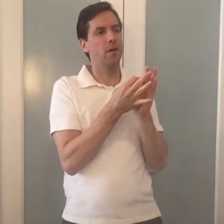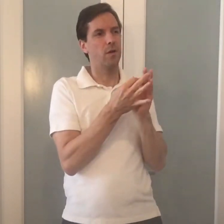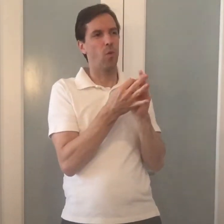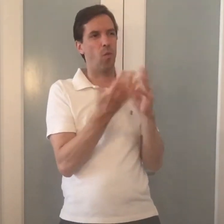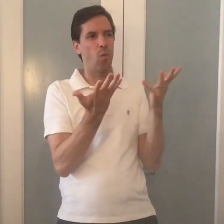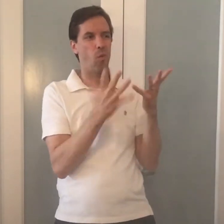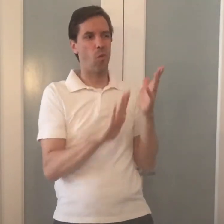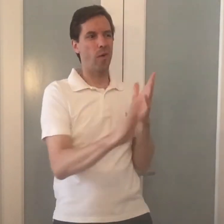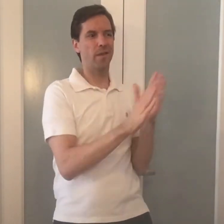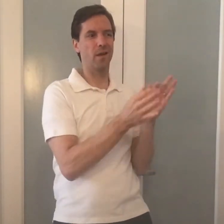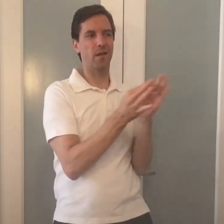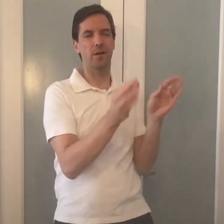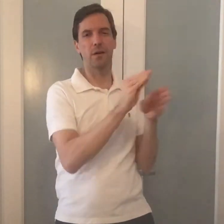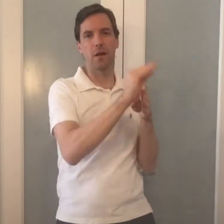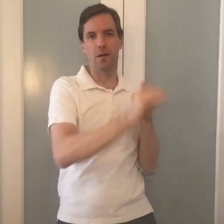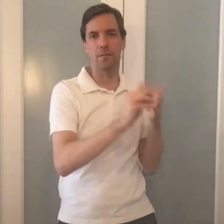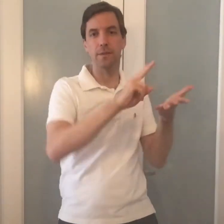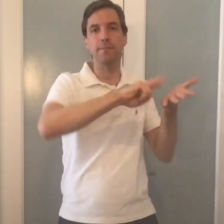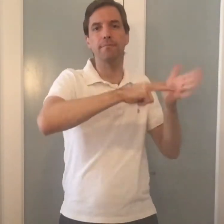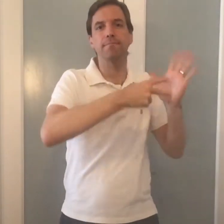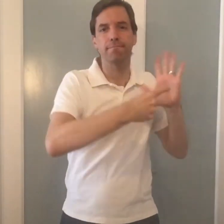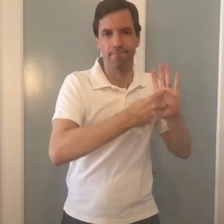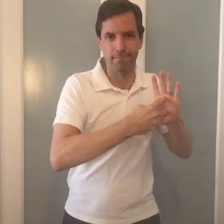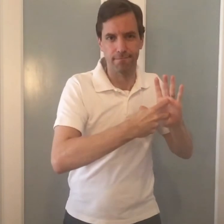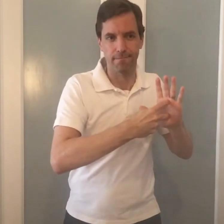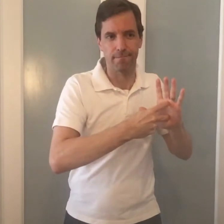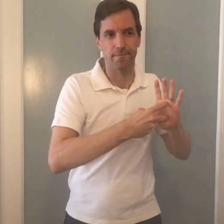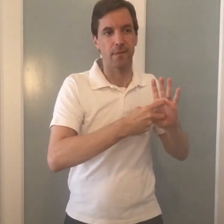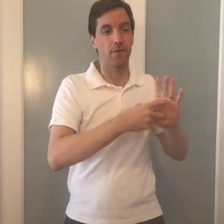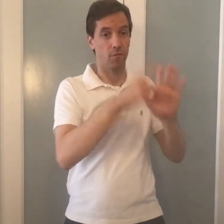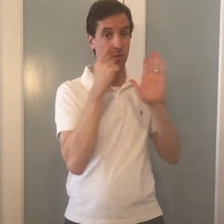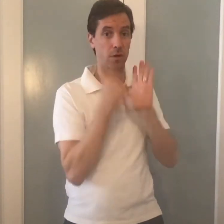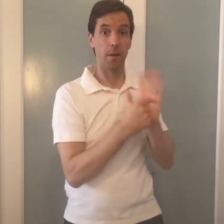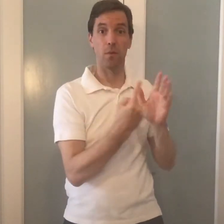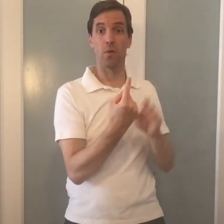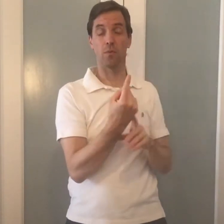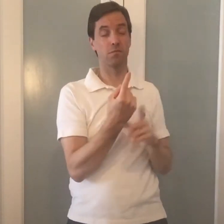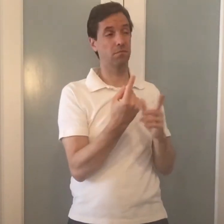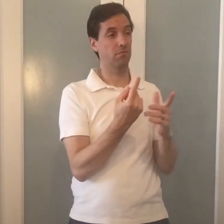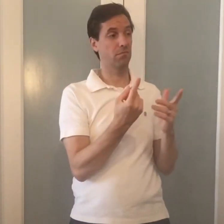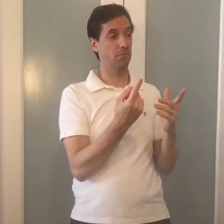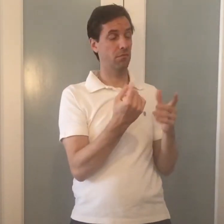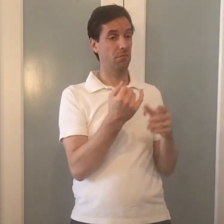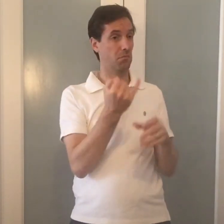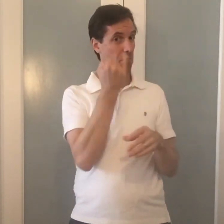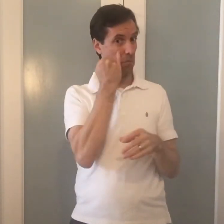help us understand or interpret what their language outcomes mean. For example: